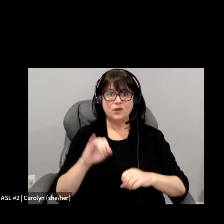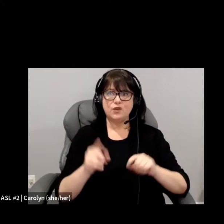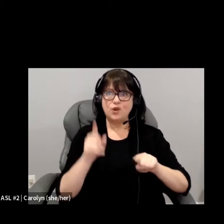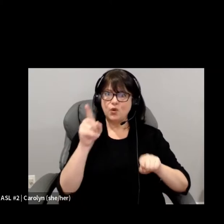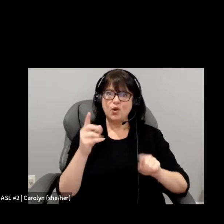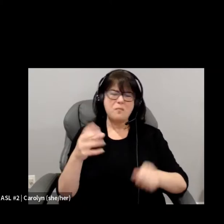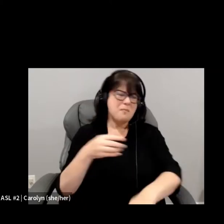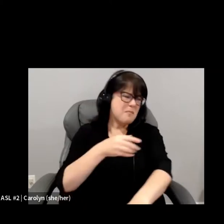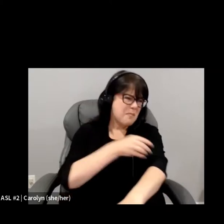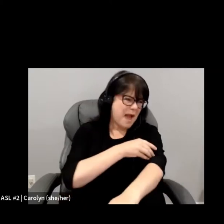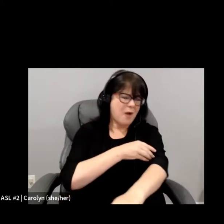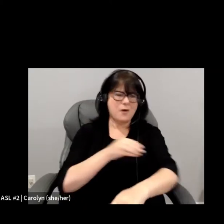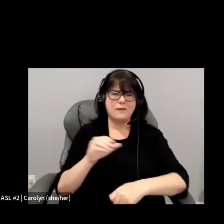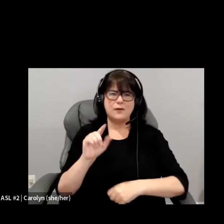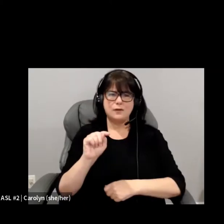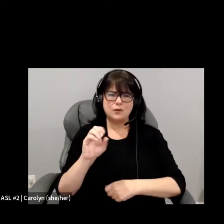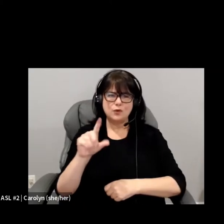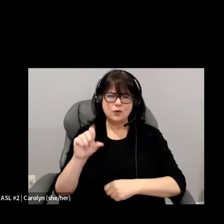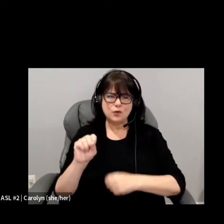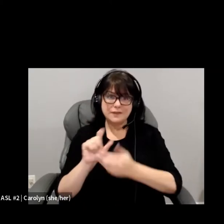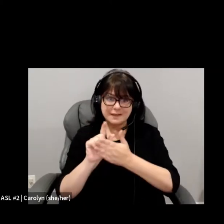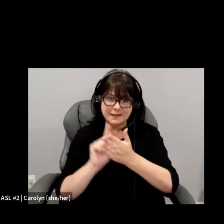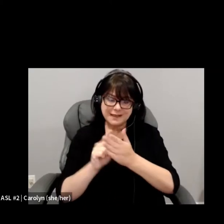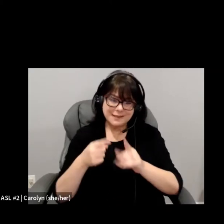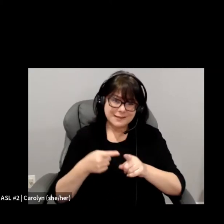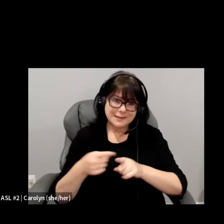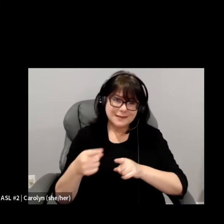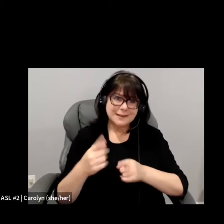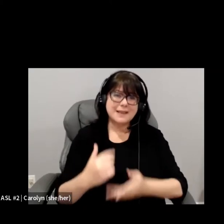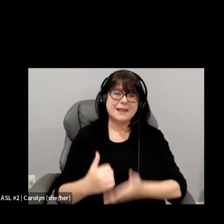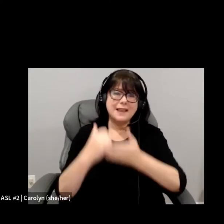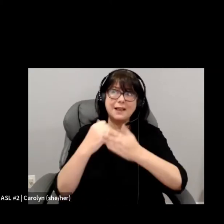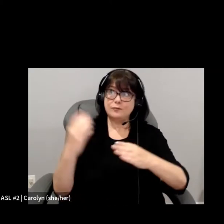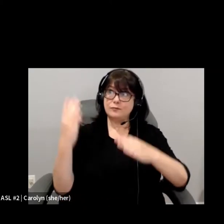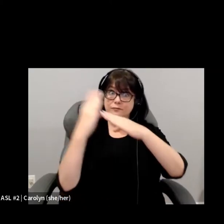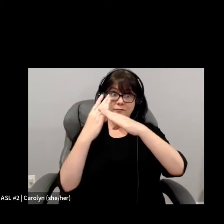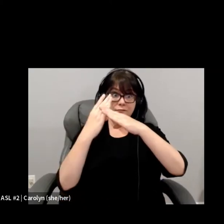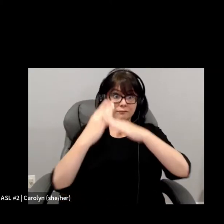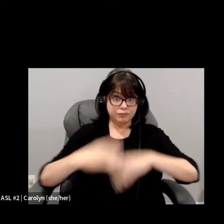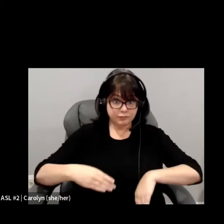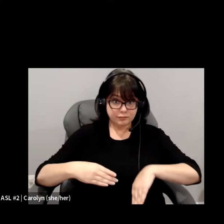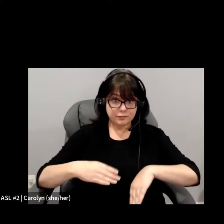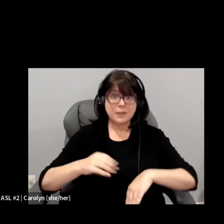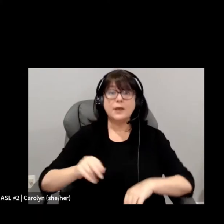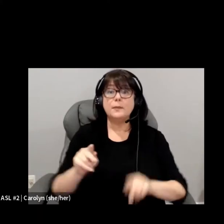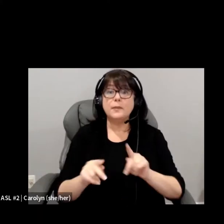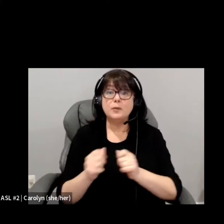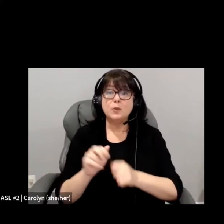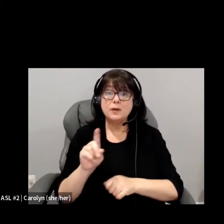TO REDUCE BARRIERS AND INCREASE OPPORTUNITIES FOR PEOPLE WITH DISABILITIES.